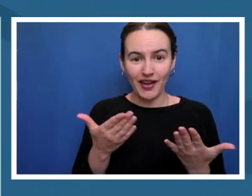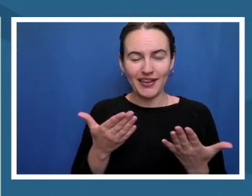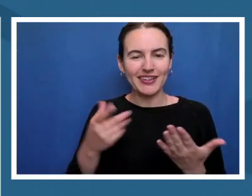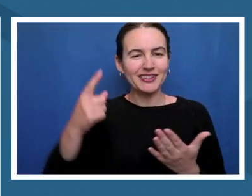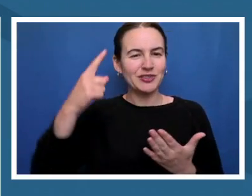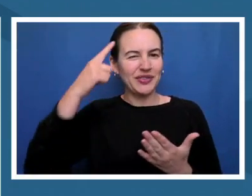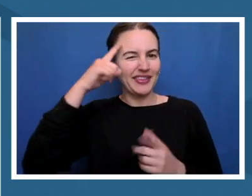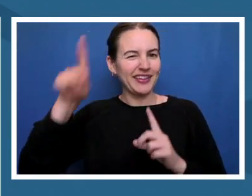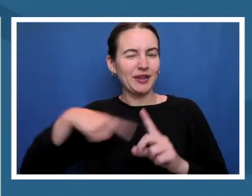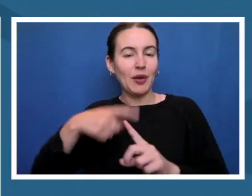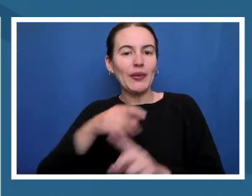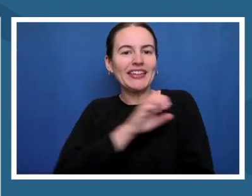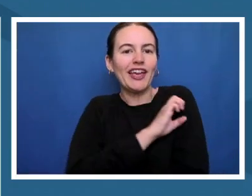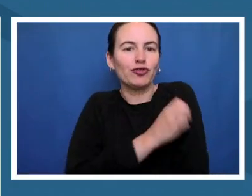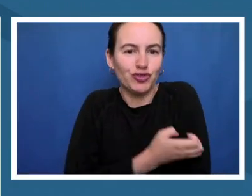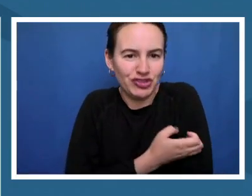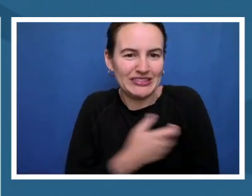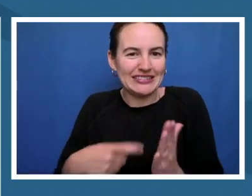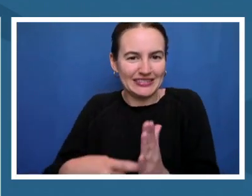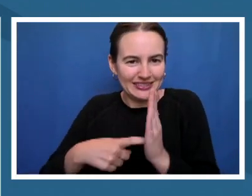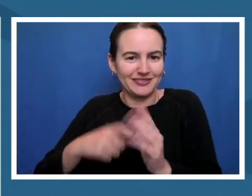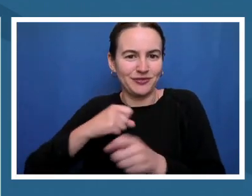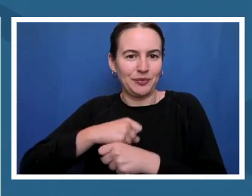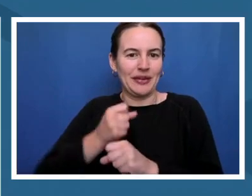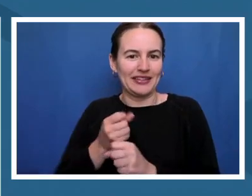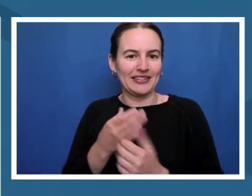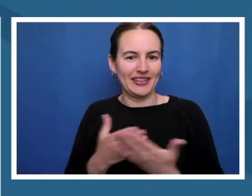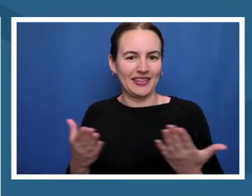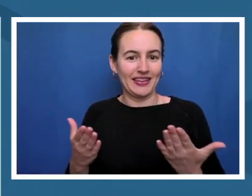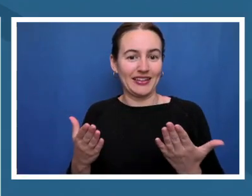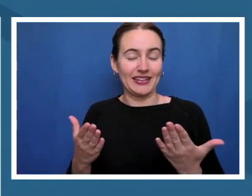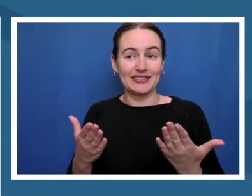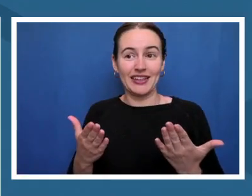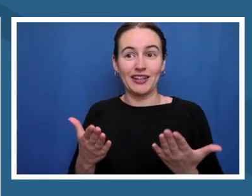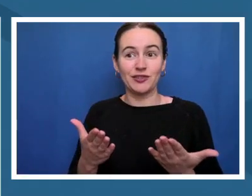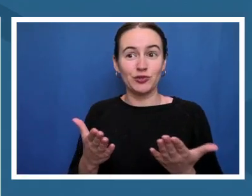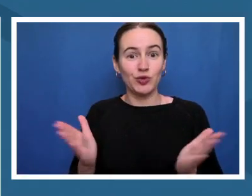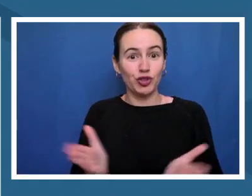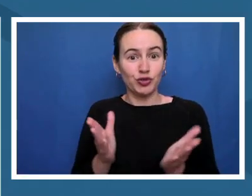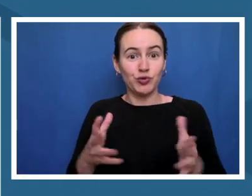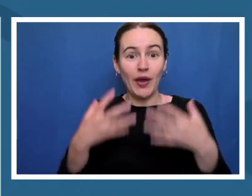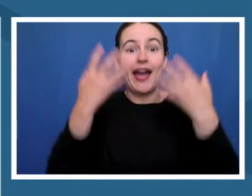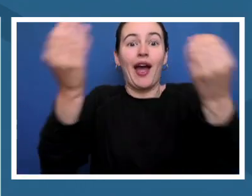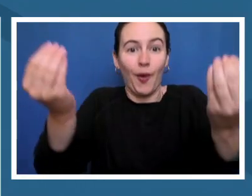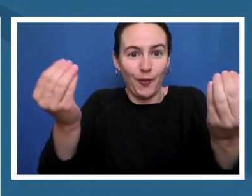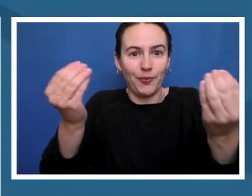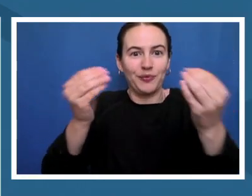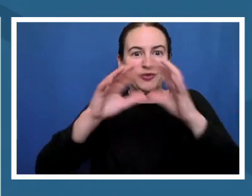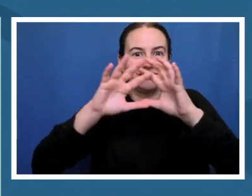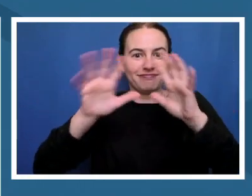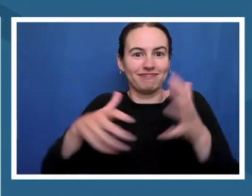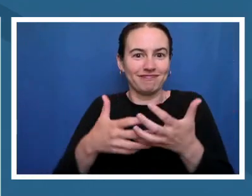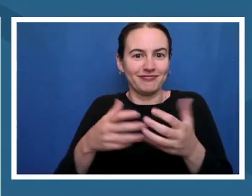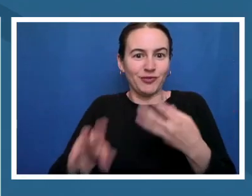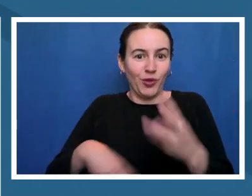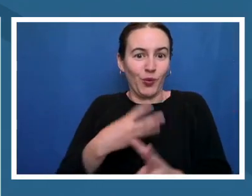making things and and push them out into the world to find that out